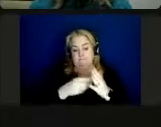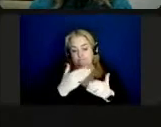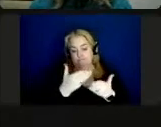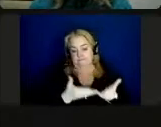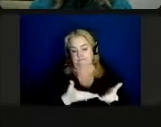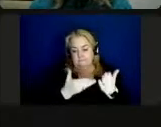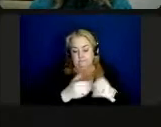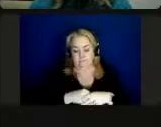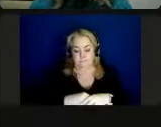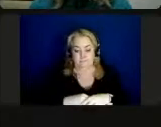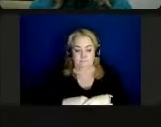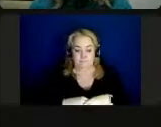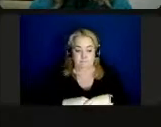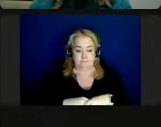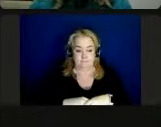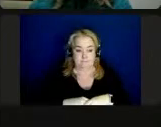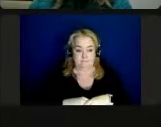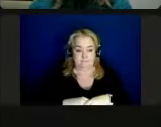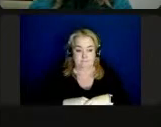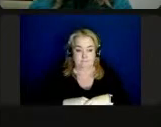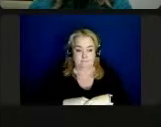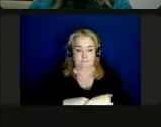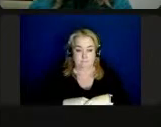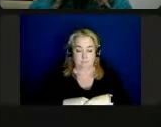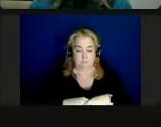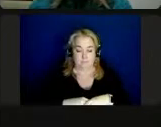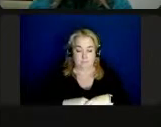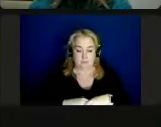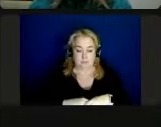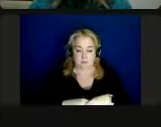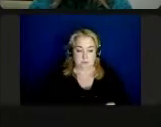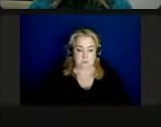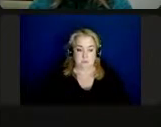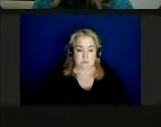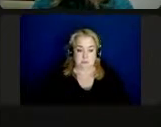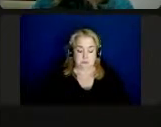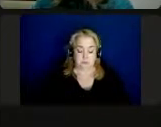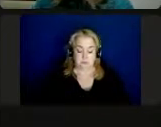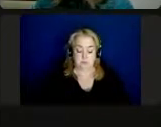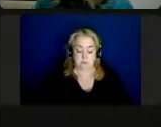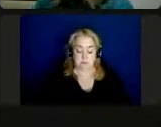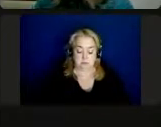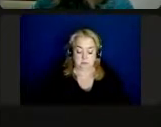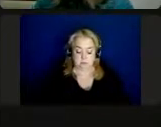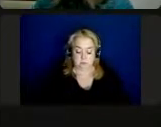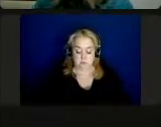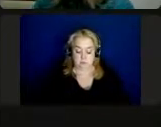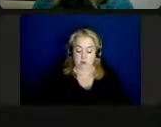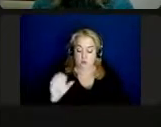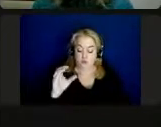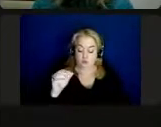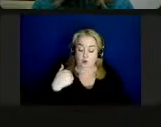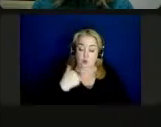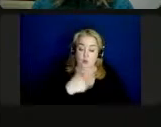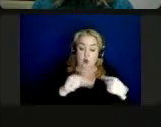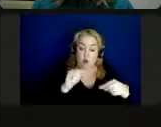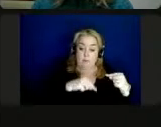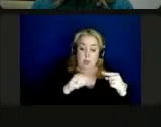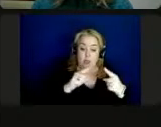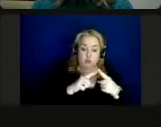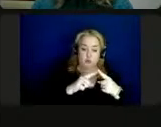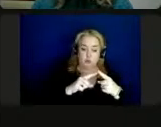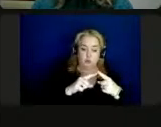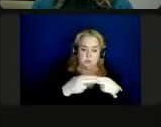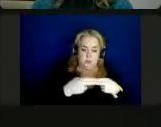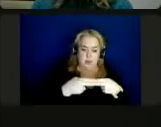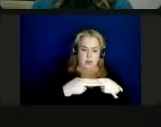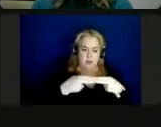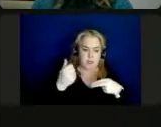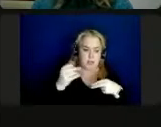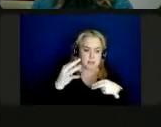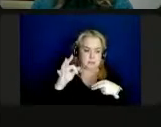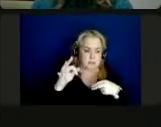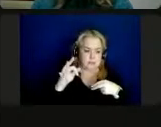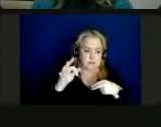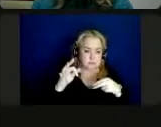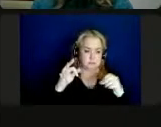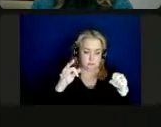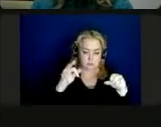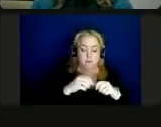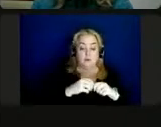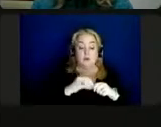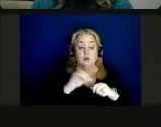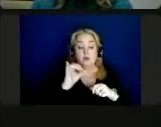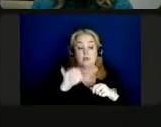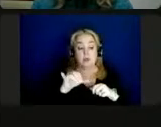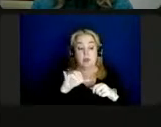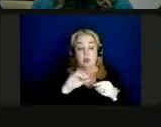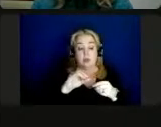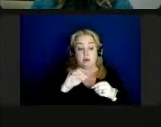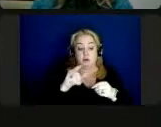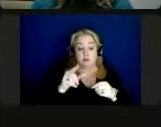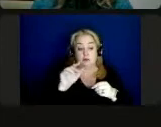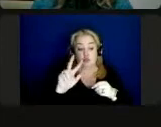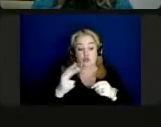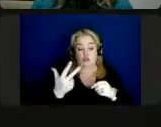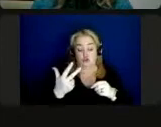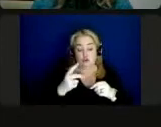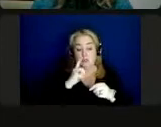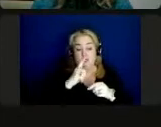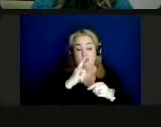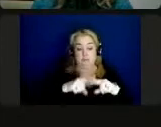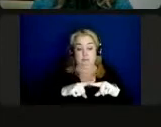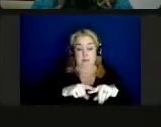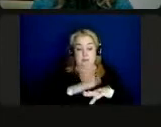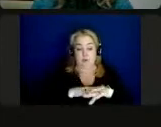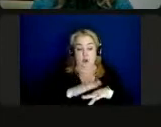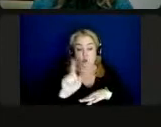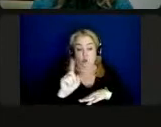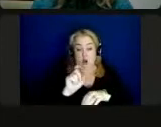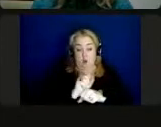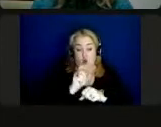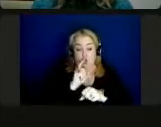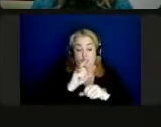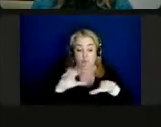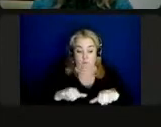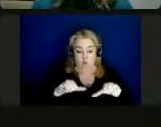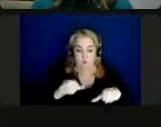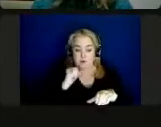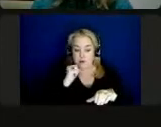LATENCY THE DECIMAL POINT TO